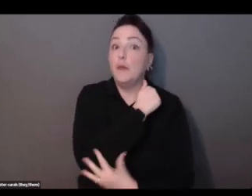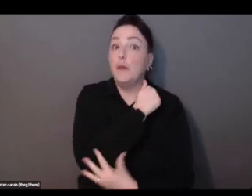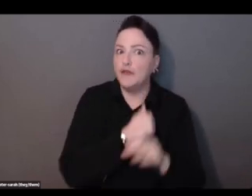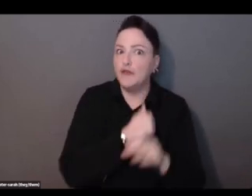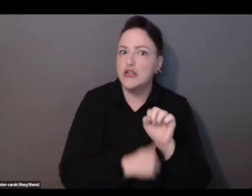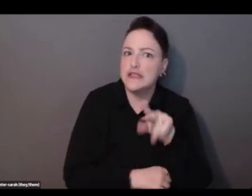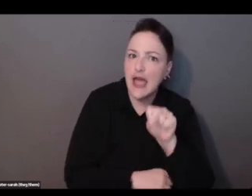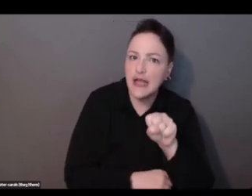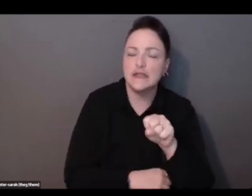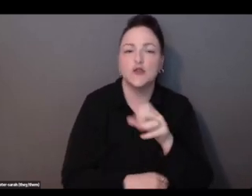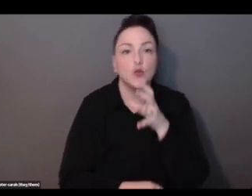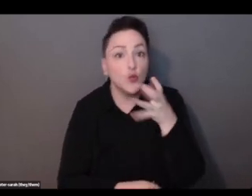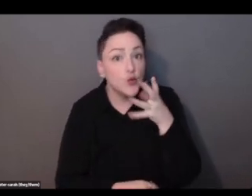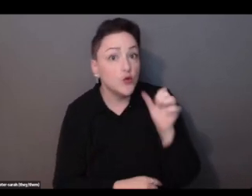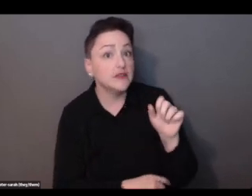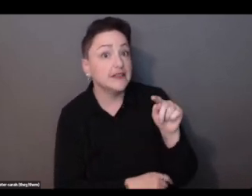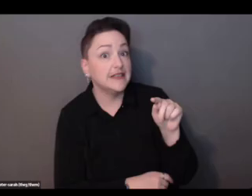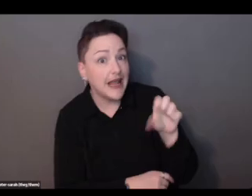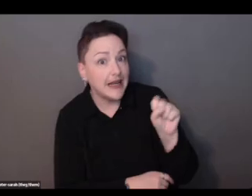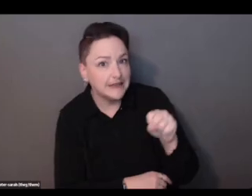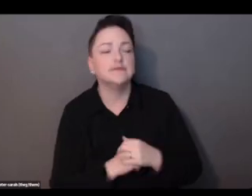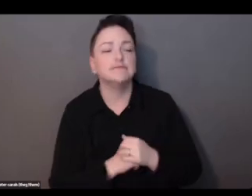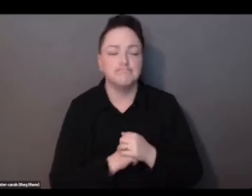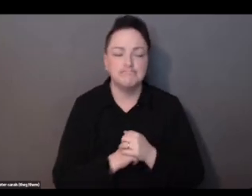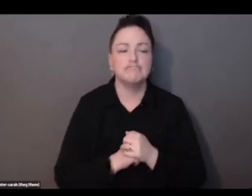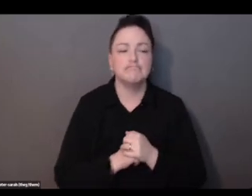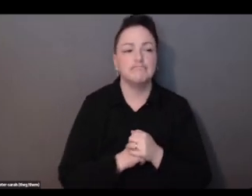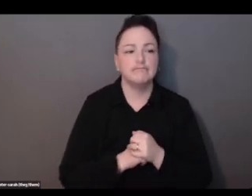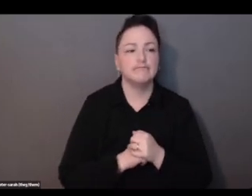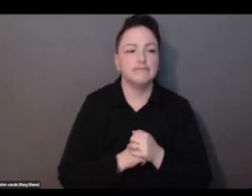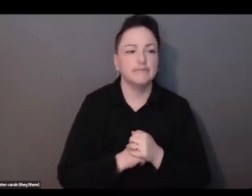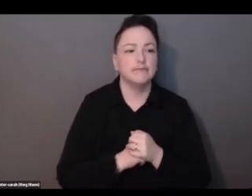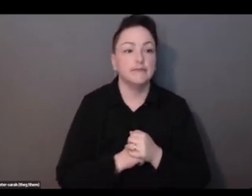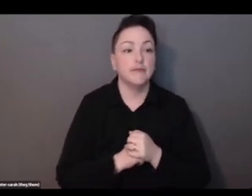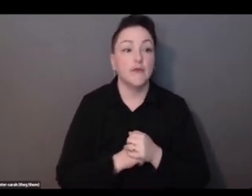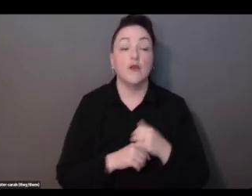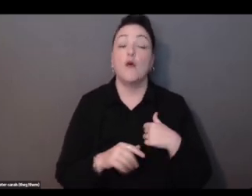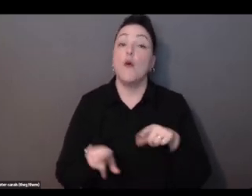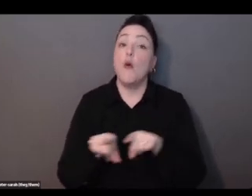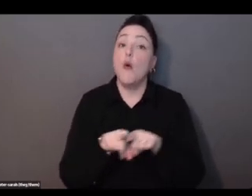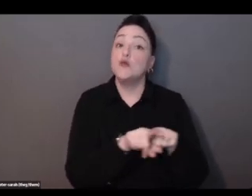towards the top here where you can filter if you're only interested,